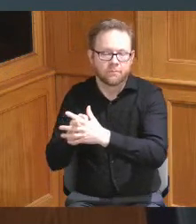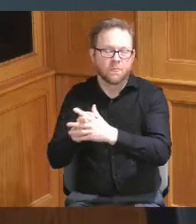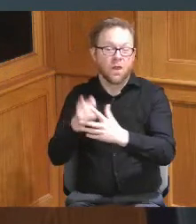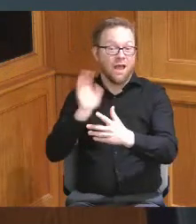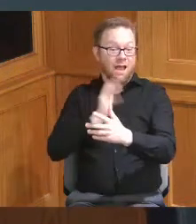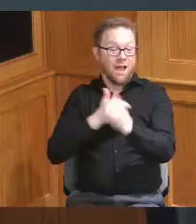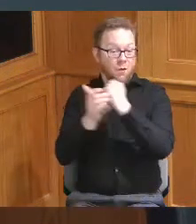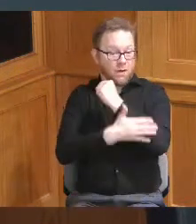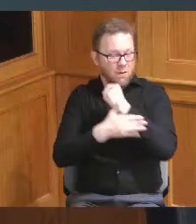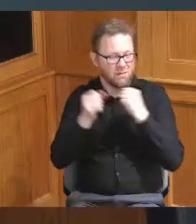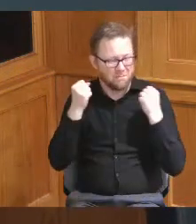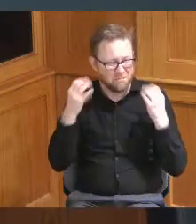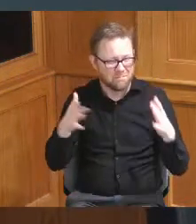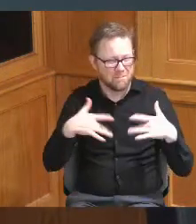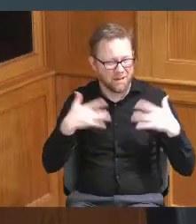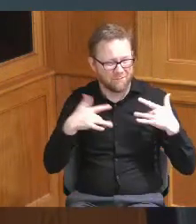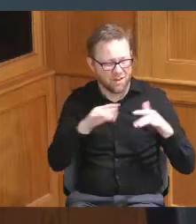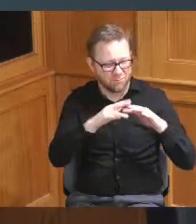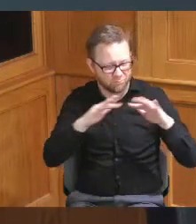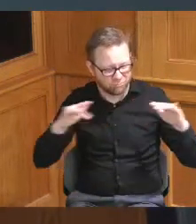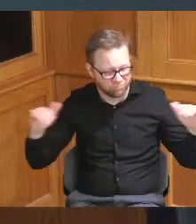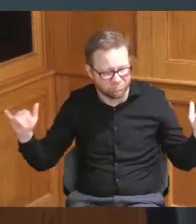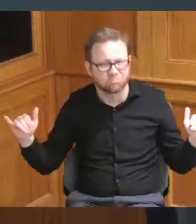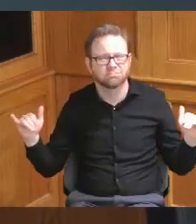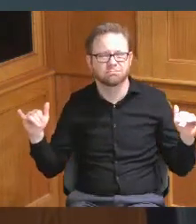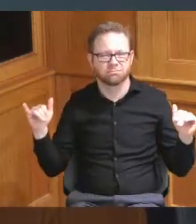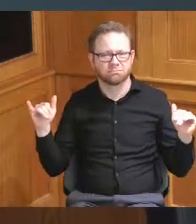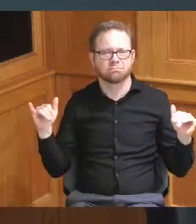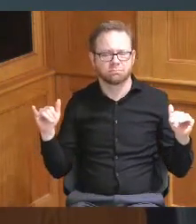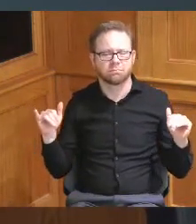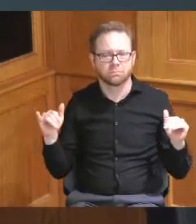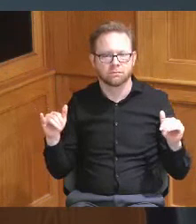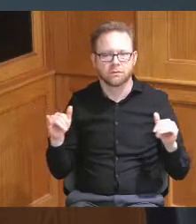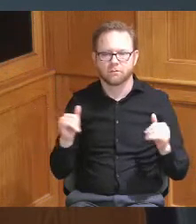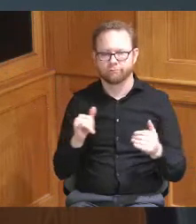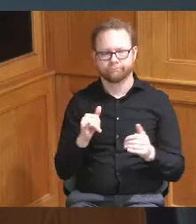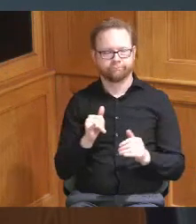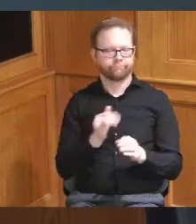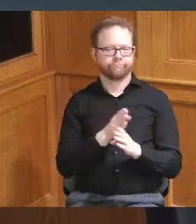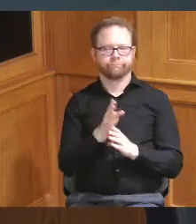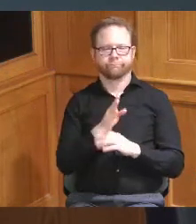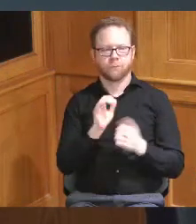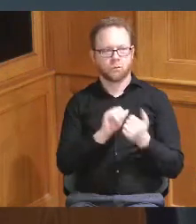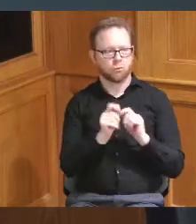events and I mean we've got you know professional sports teams here we've got